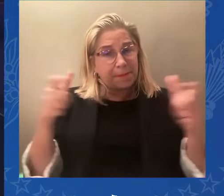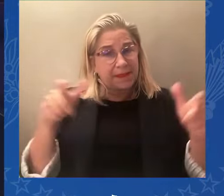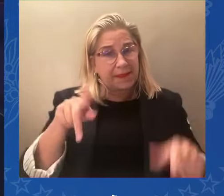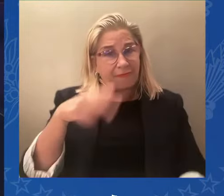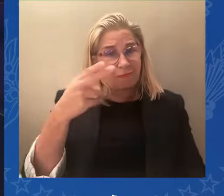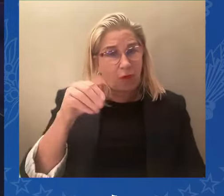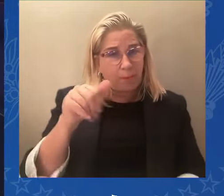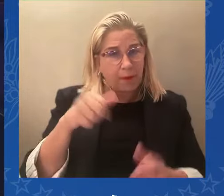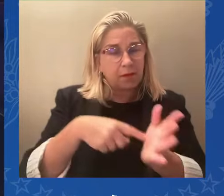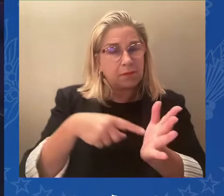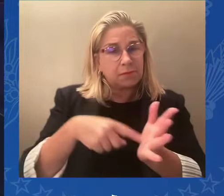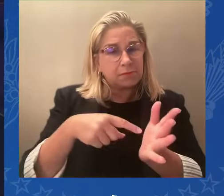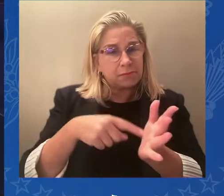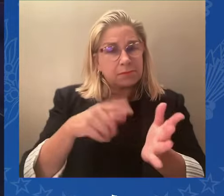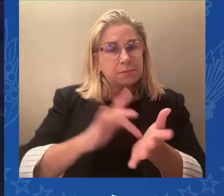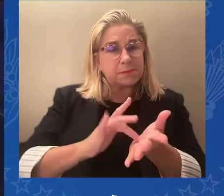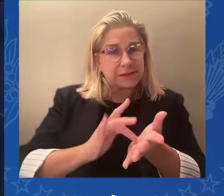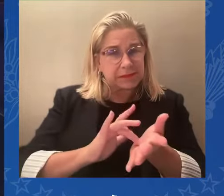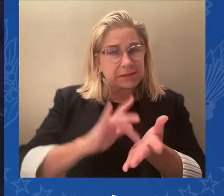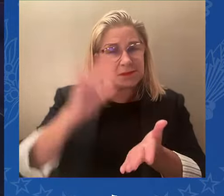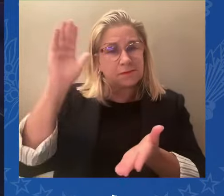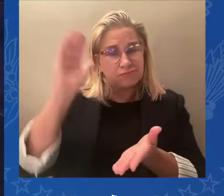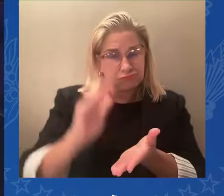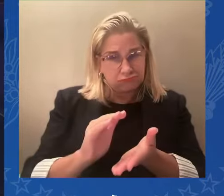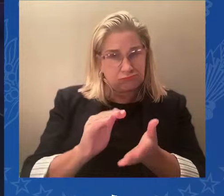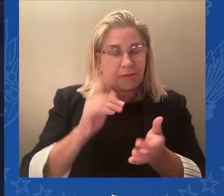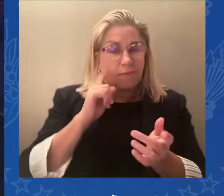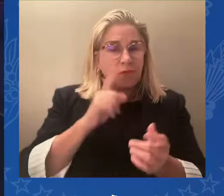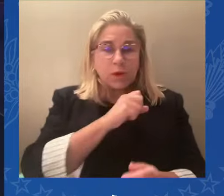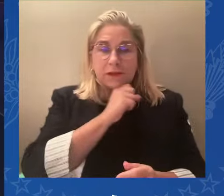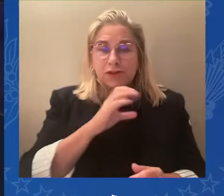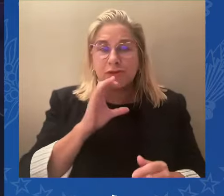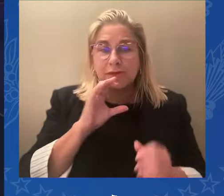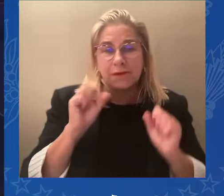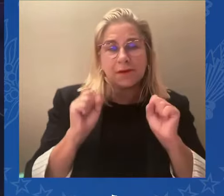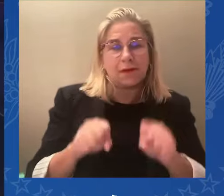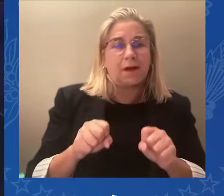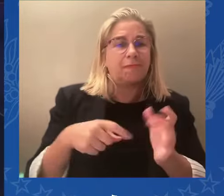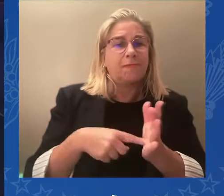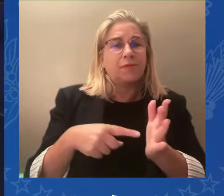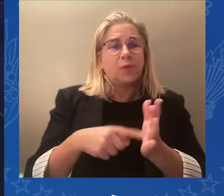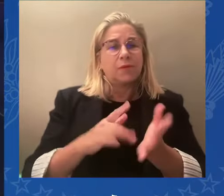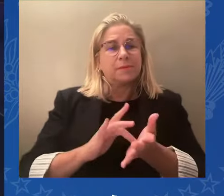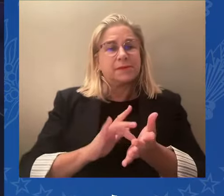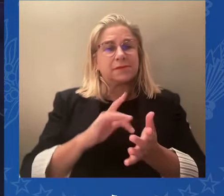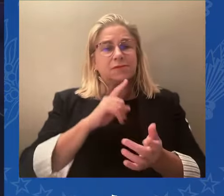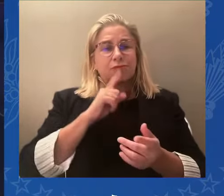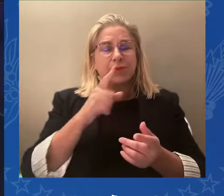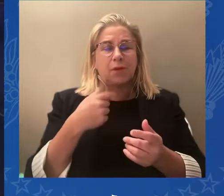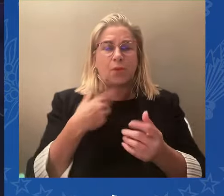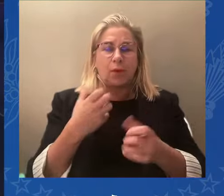that’s available to every single person in America, not just seniors. We’re putting homeownership within reach.